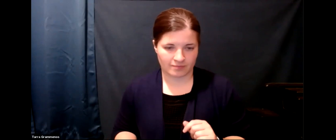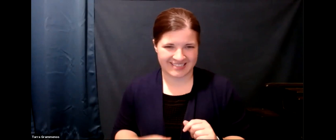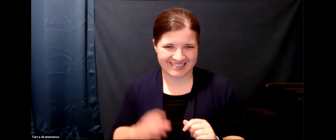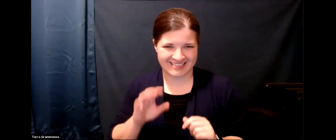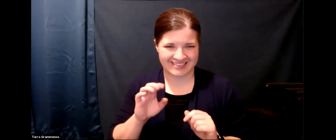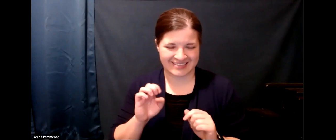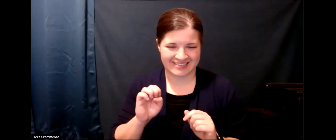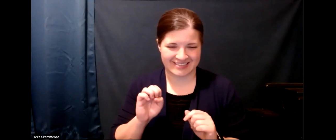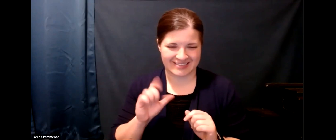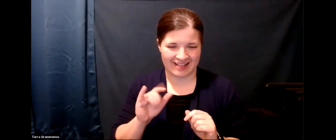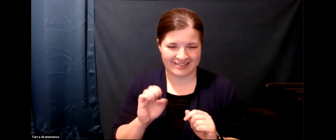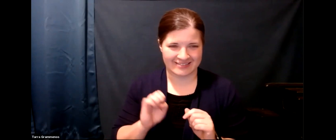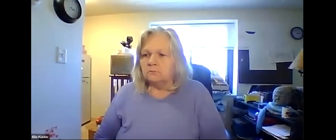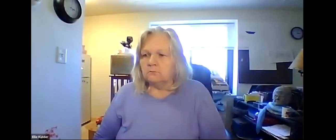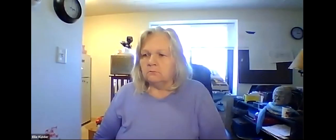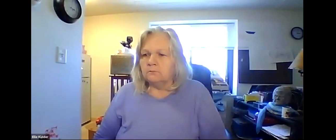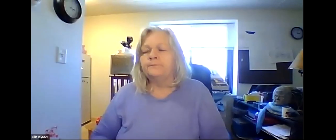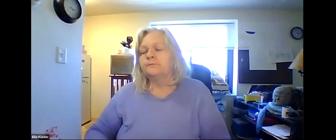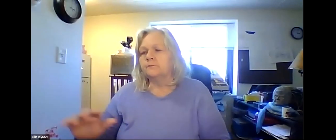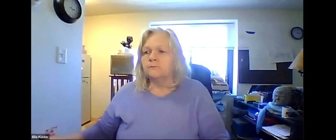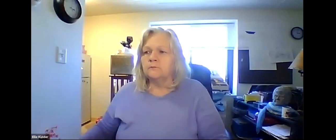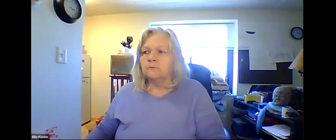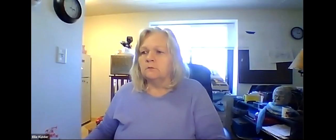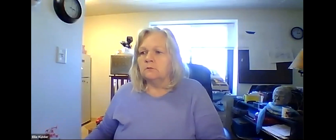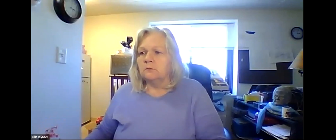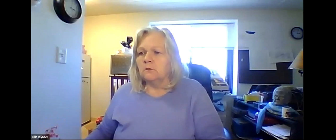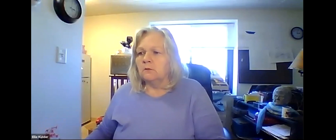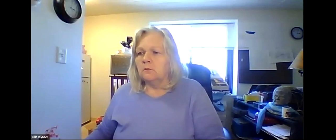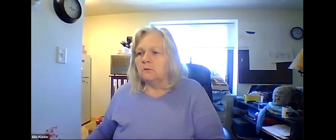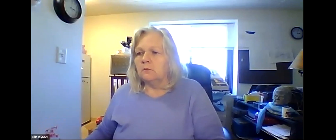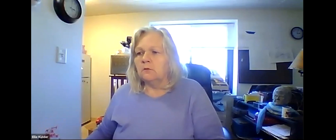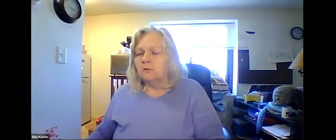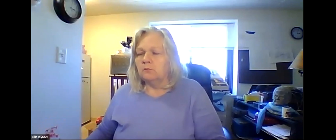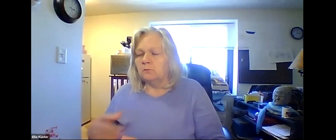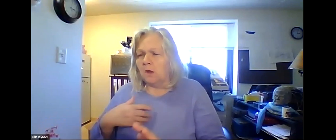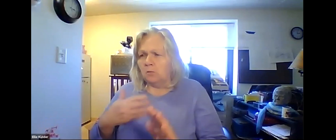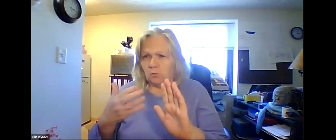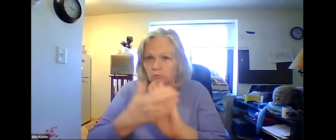Do we wait until -- oh.